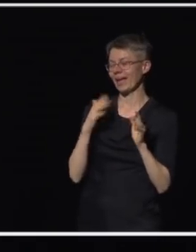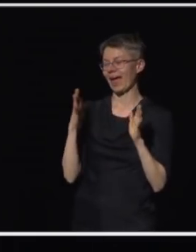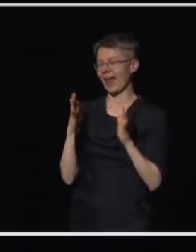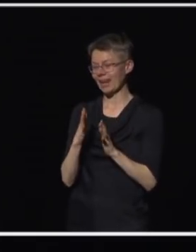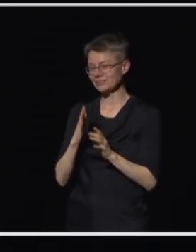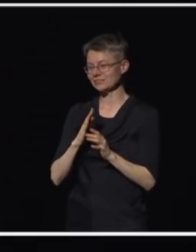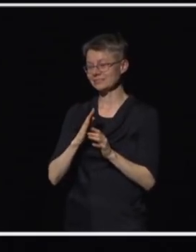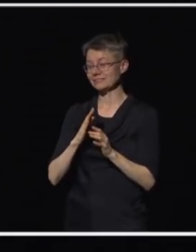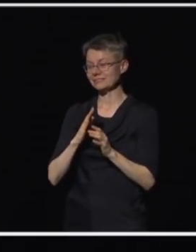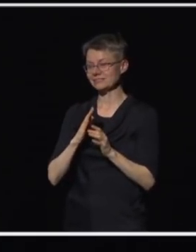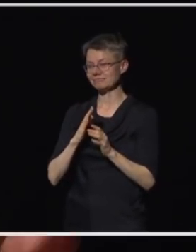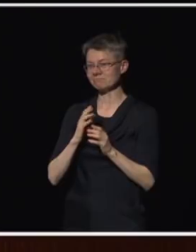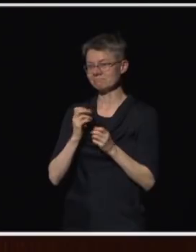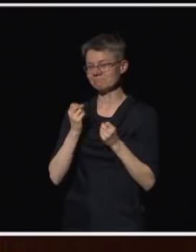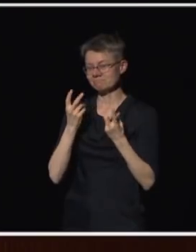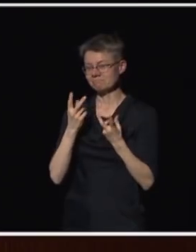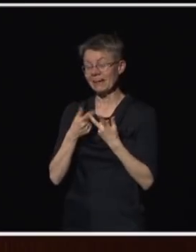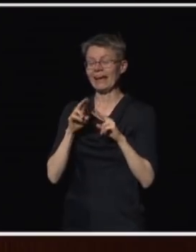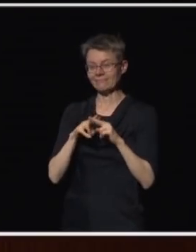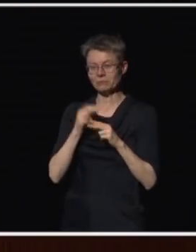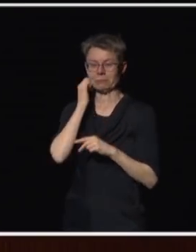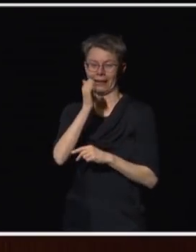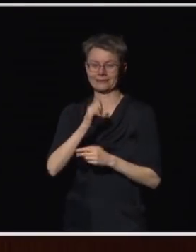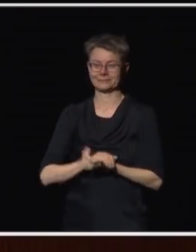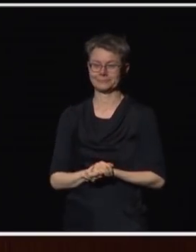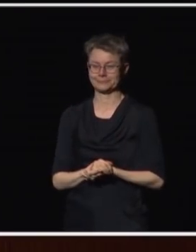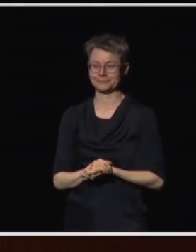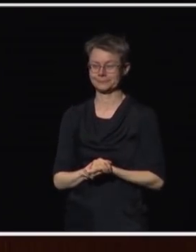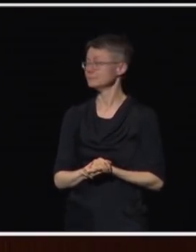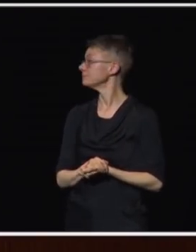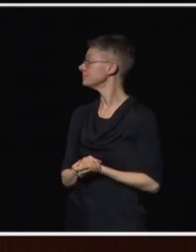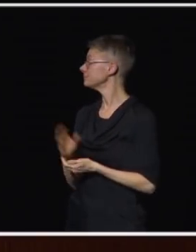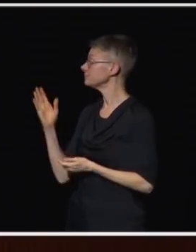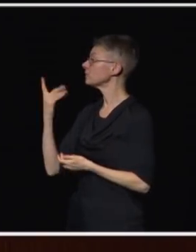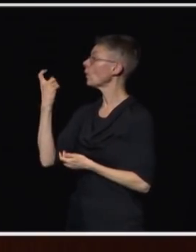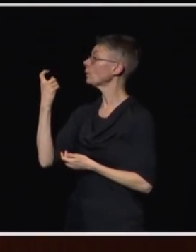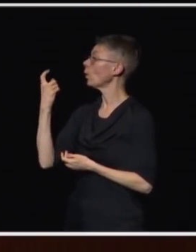if he were African American, for those particular reasons. We have time for just one more. Gentleman over here. Thanks.